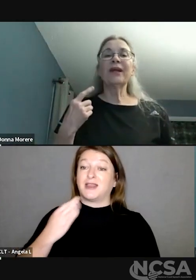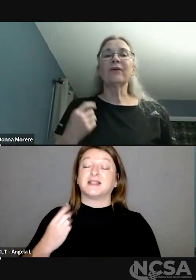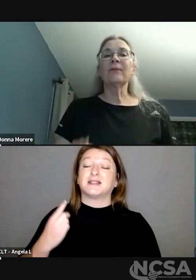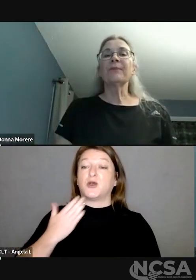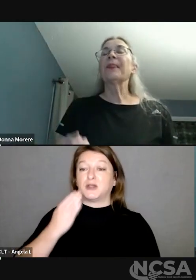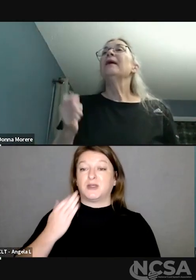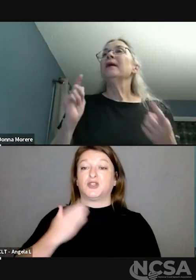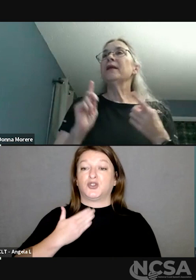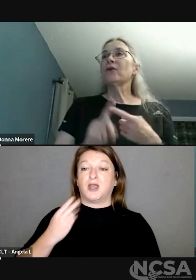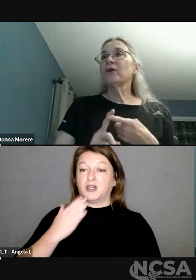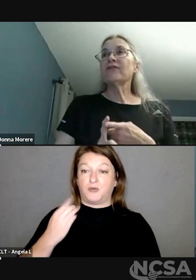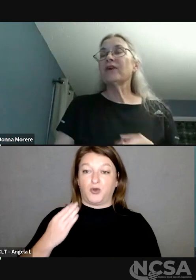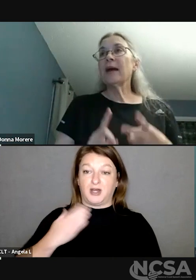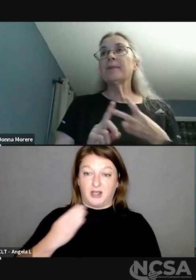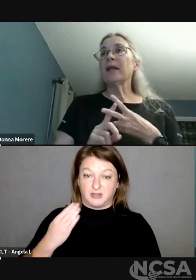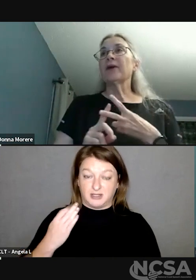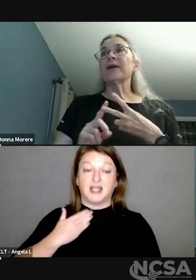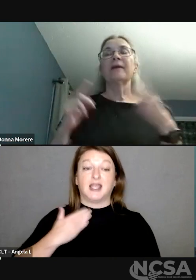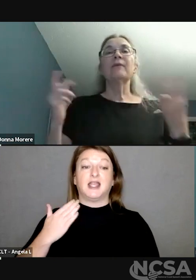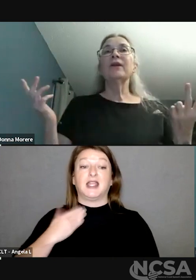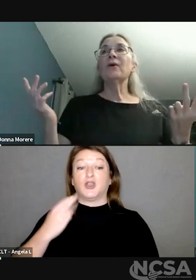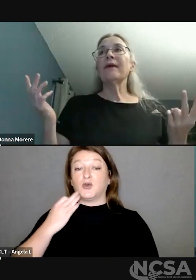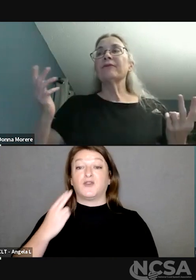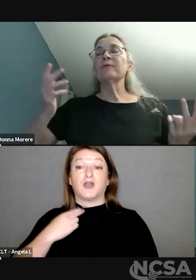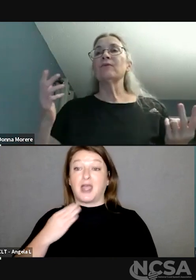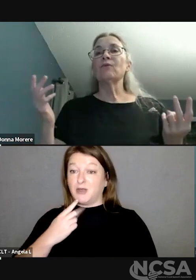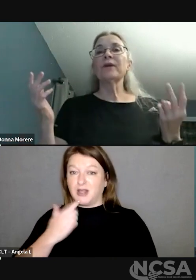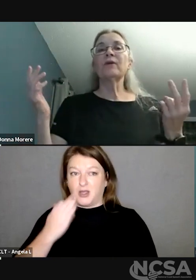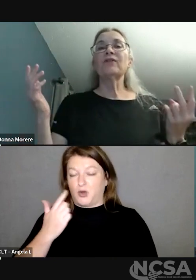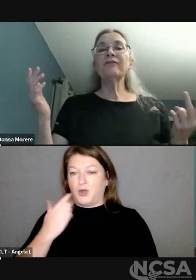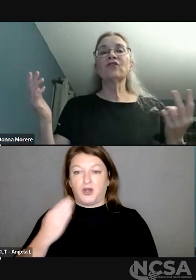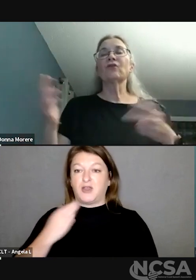It increased vocabulary and we know that from working with deaf children,